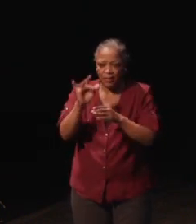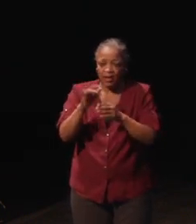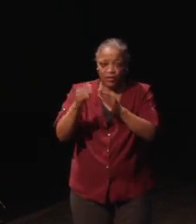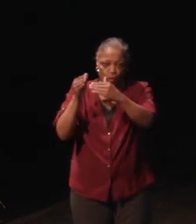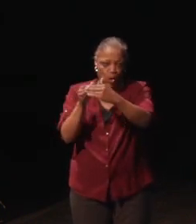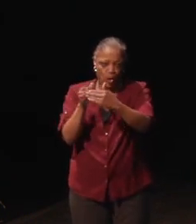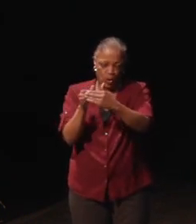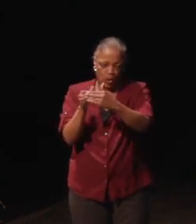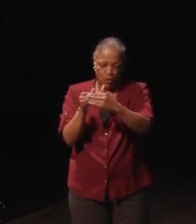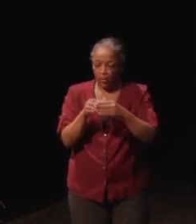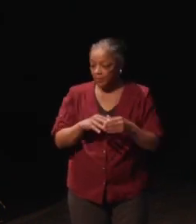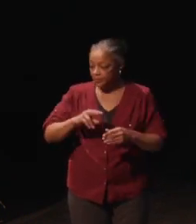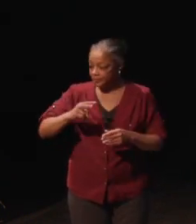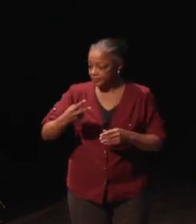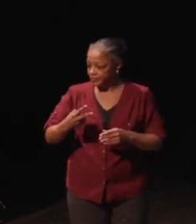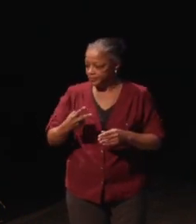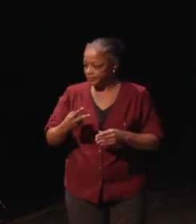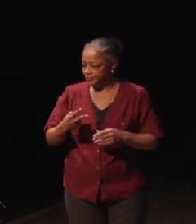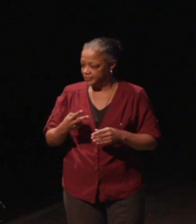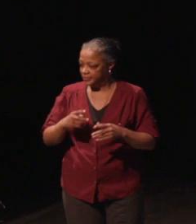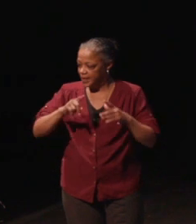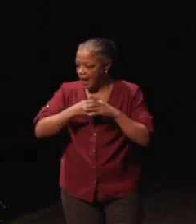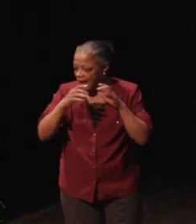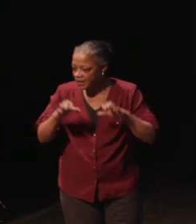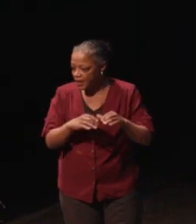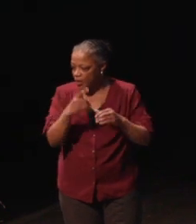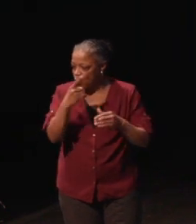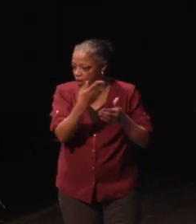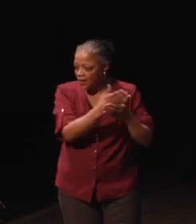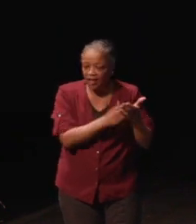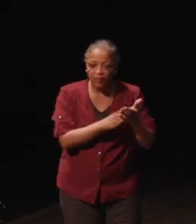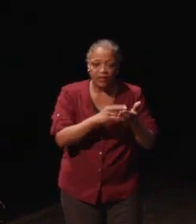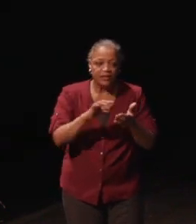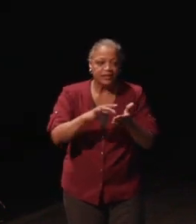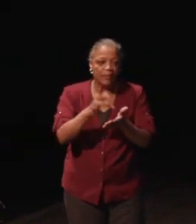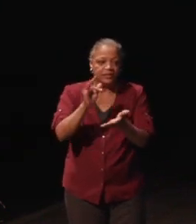The second one is, you can activate one element with a double-tap.